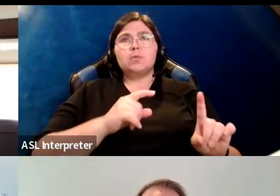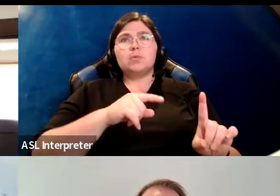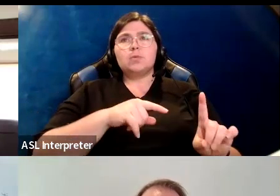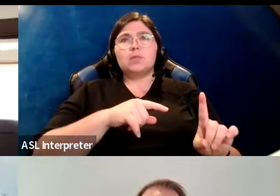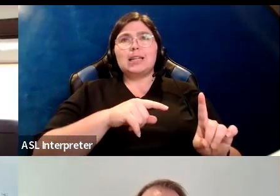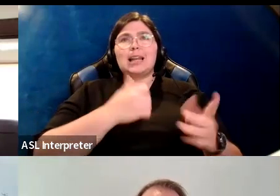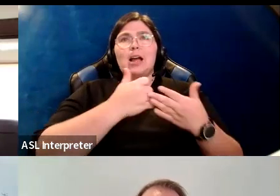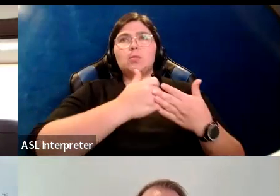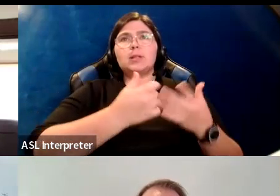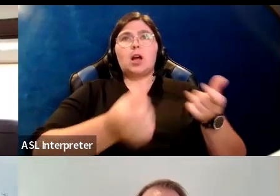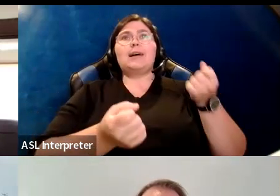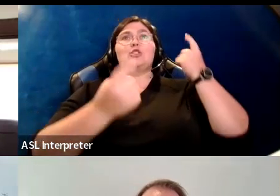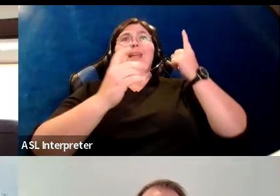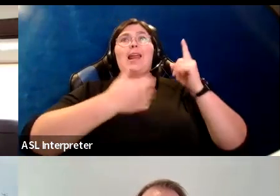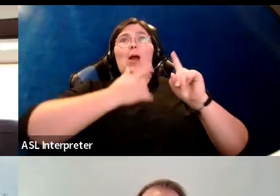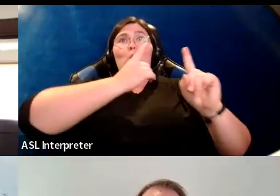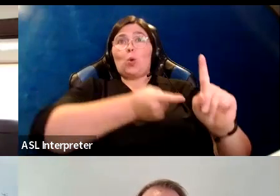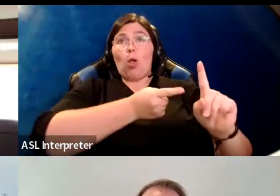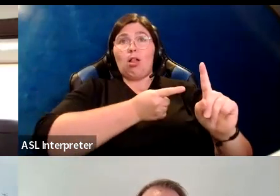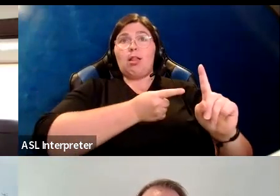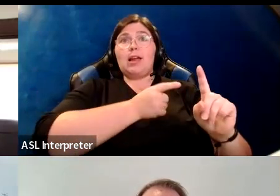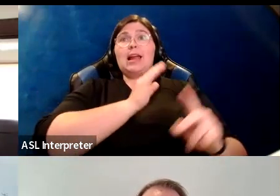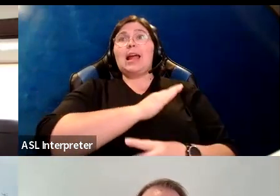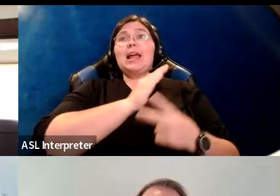And then with it in that, we also